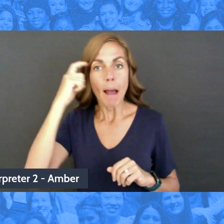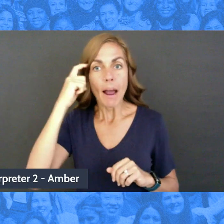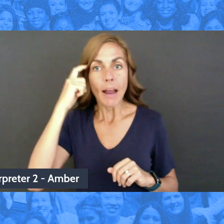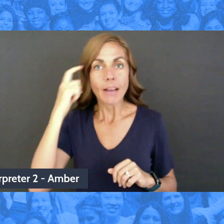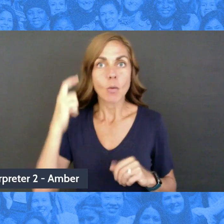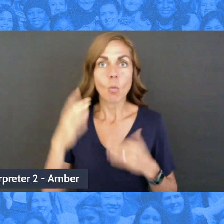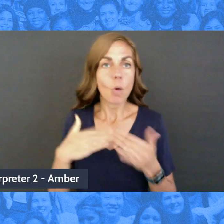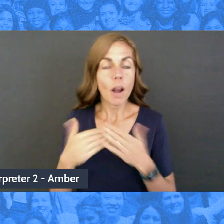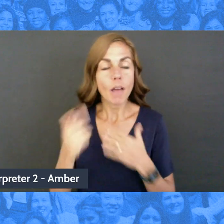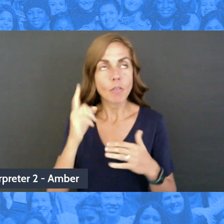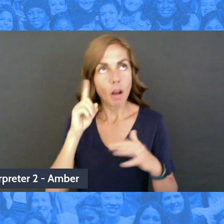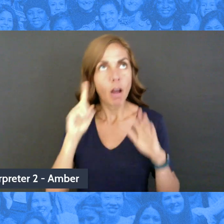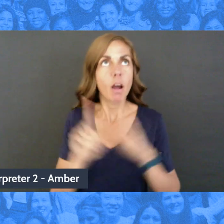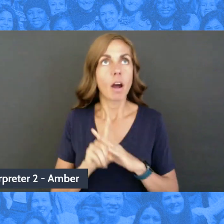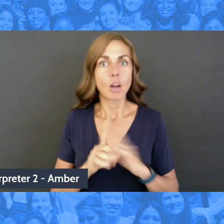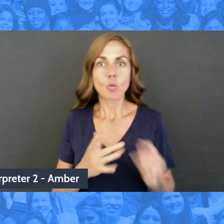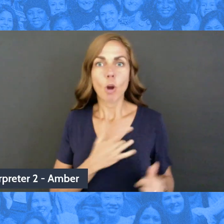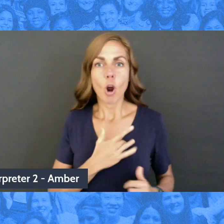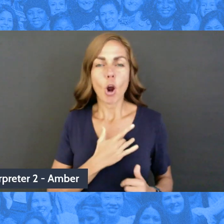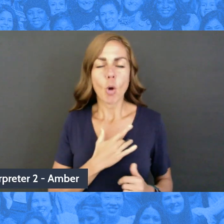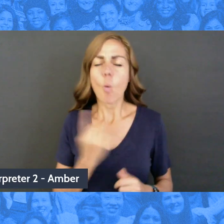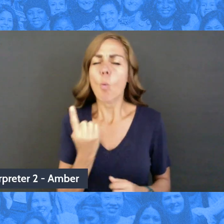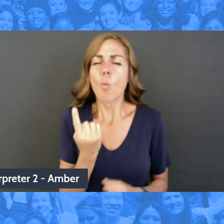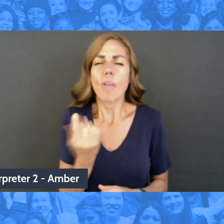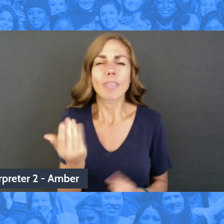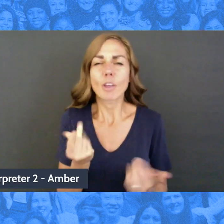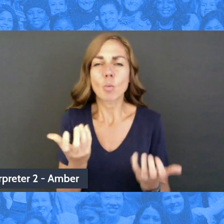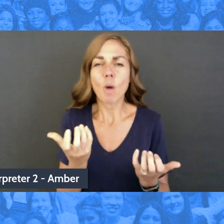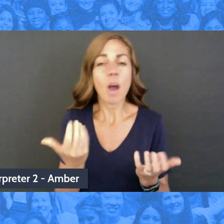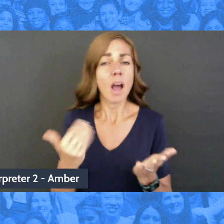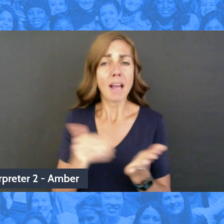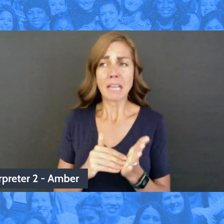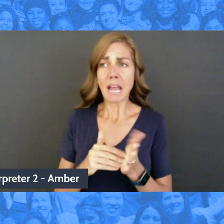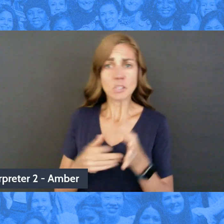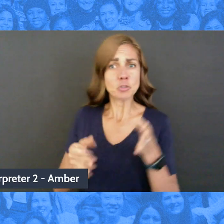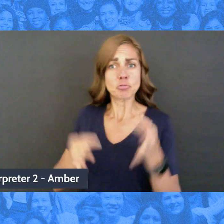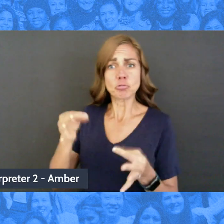again, not judging, not analyzing,